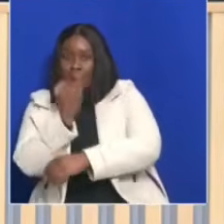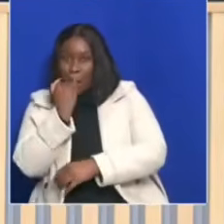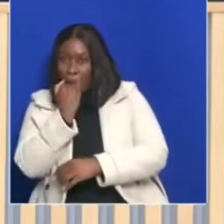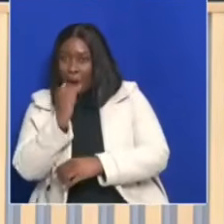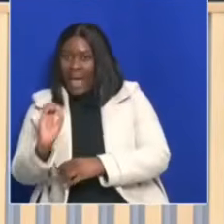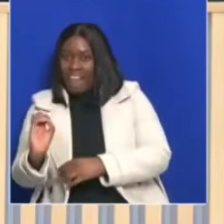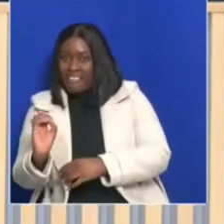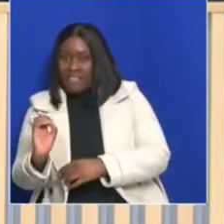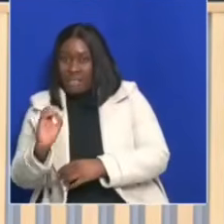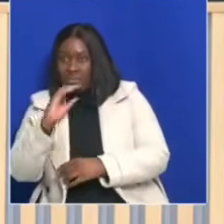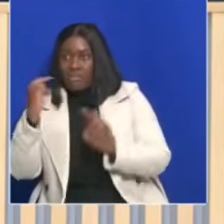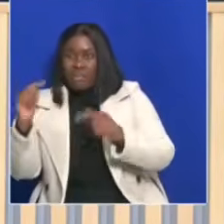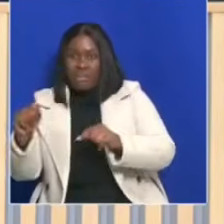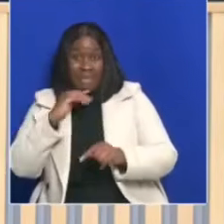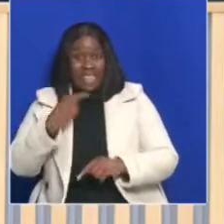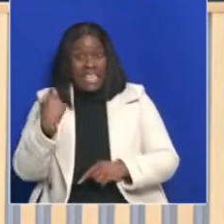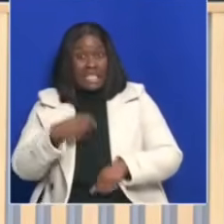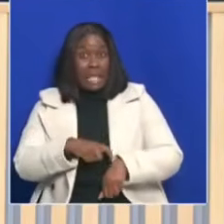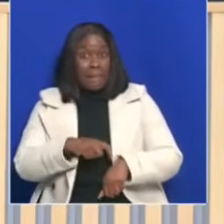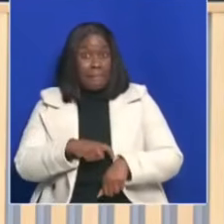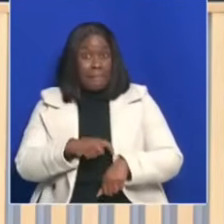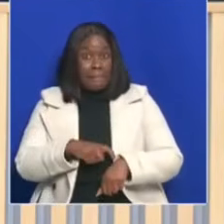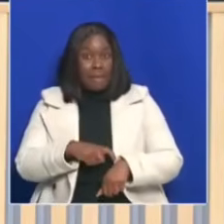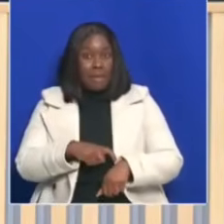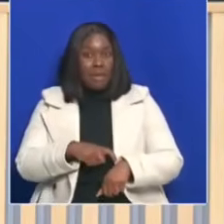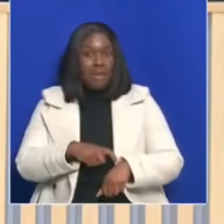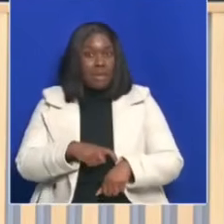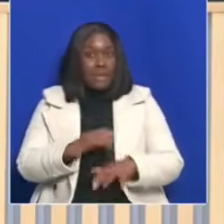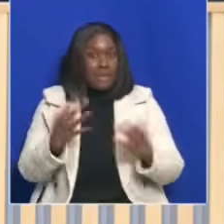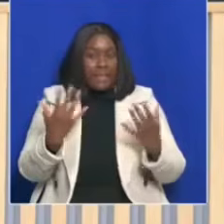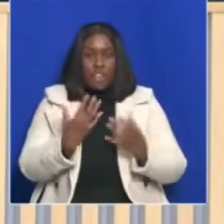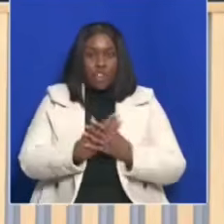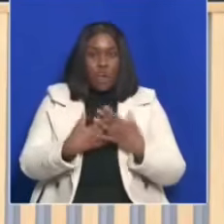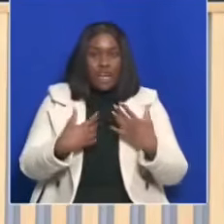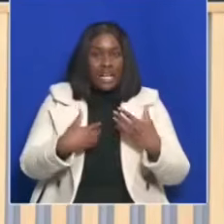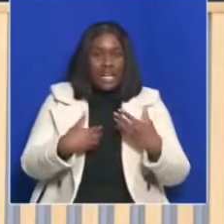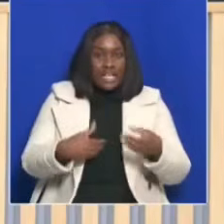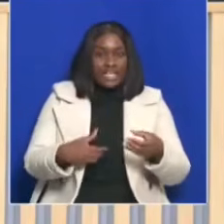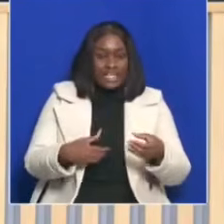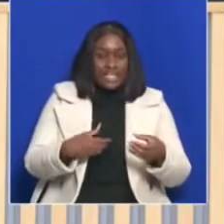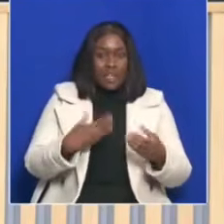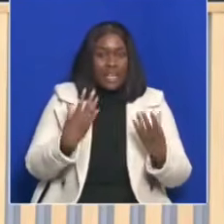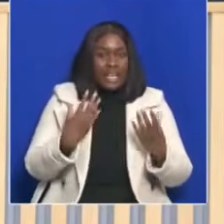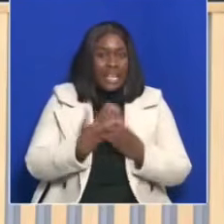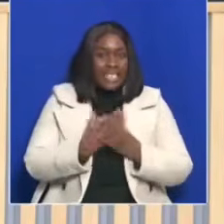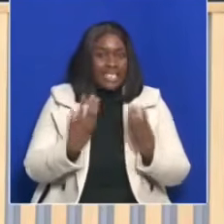point when the bust is done and there's no case number there's no known suspects. That's correct.